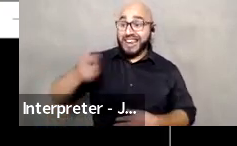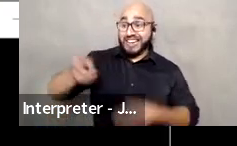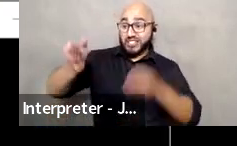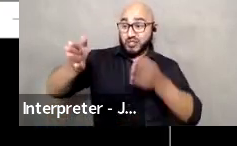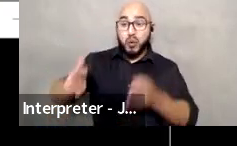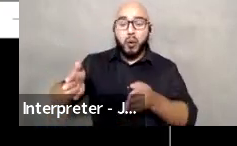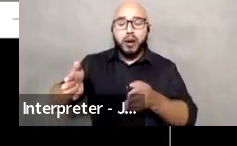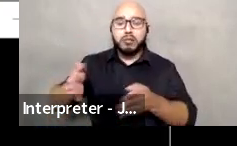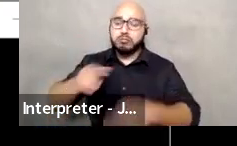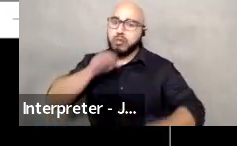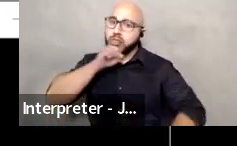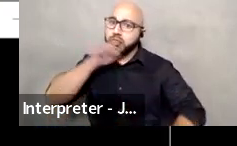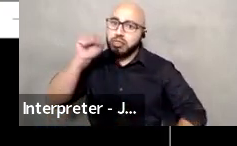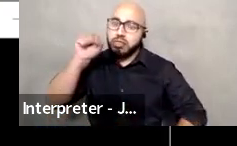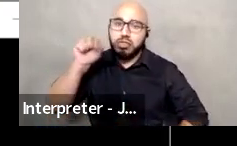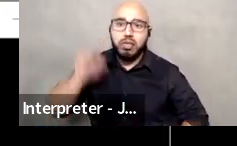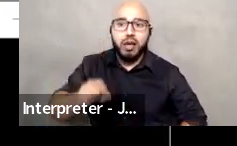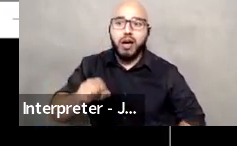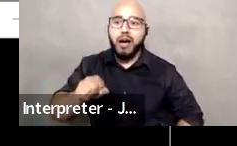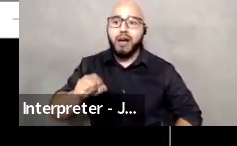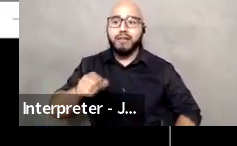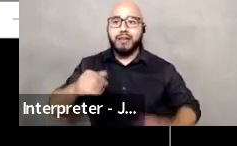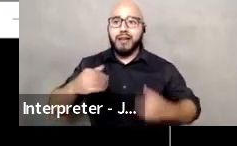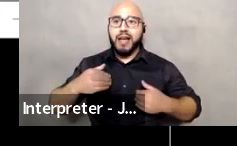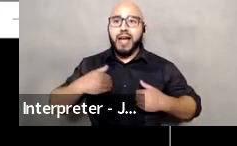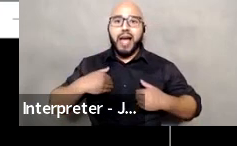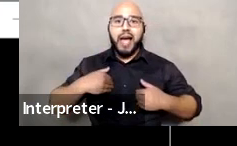To have subtitles with our titles.